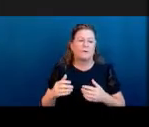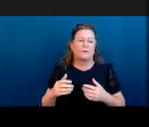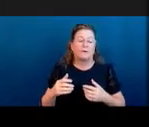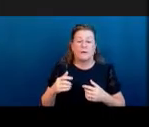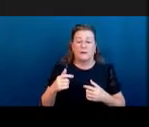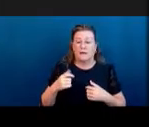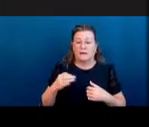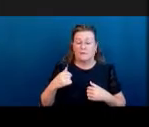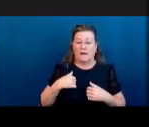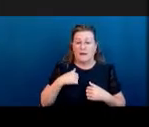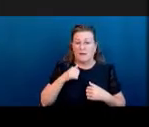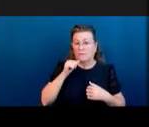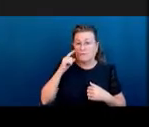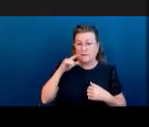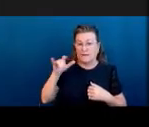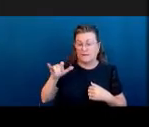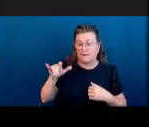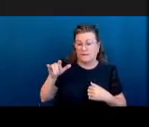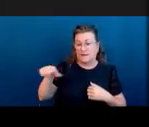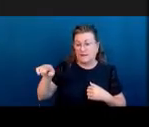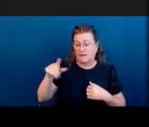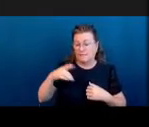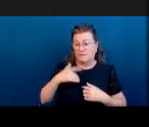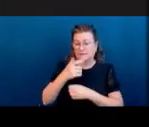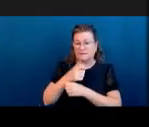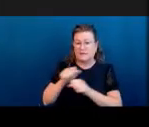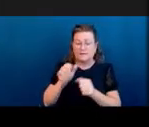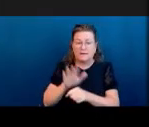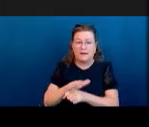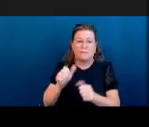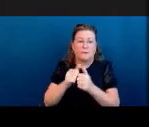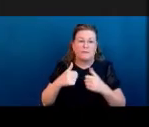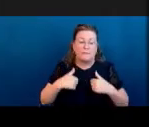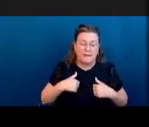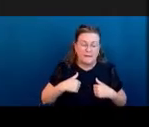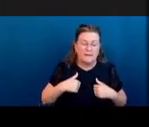enough with me, that's when the caregiver and I are talking about, what can we change at home? What can we do at home?